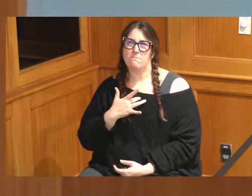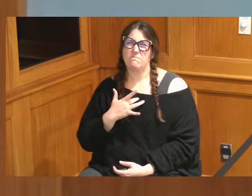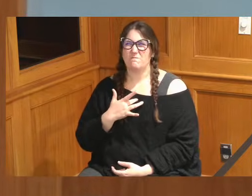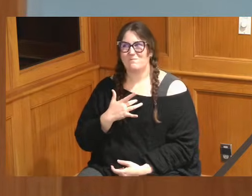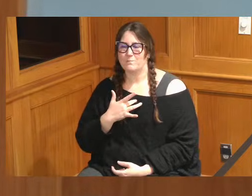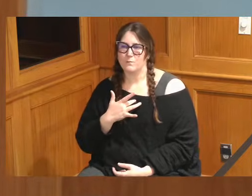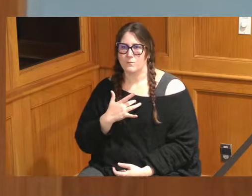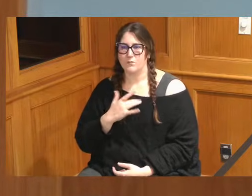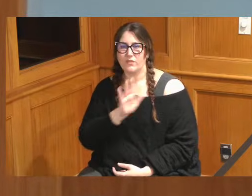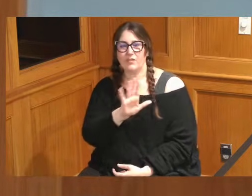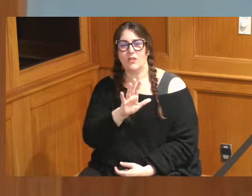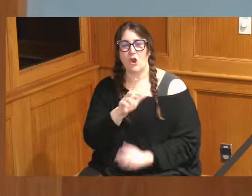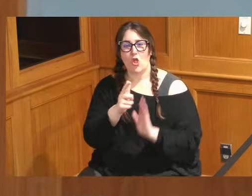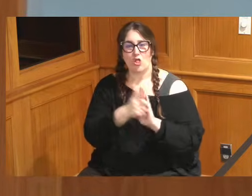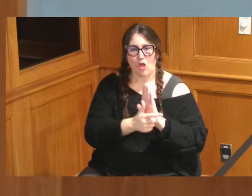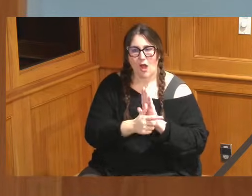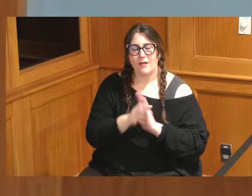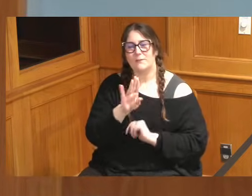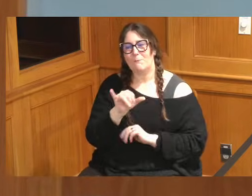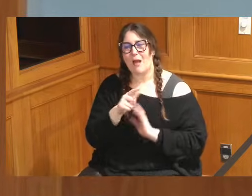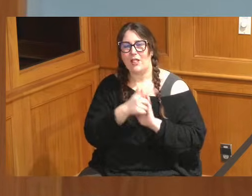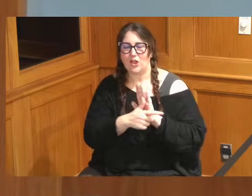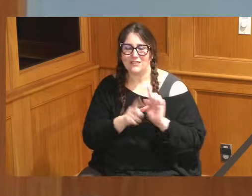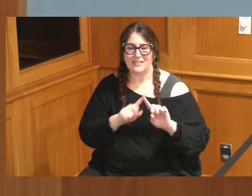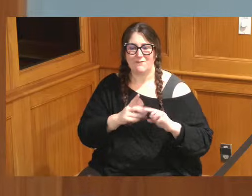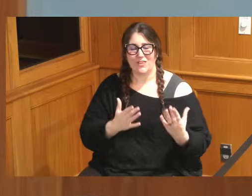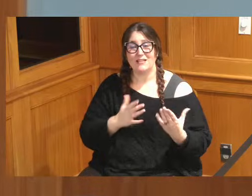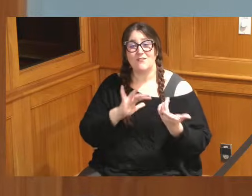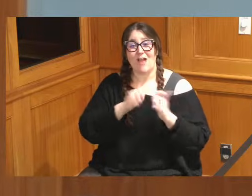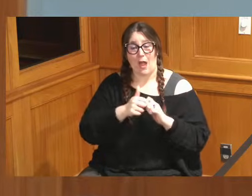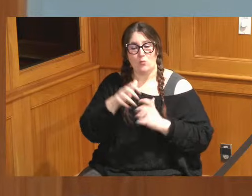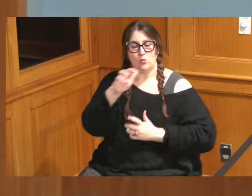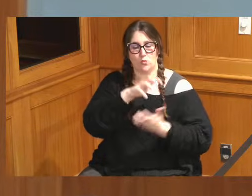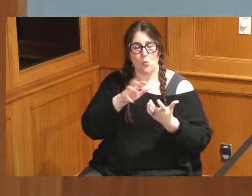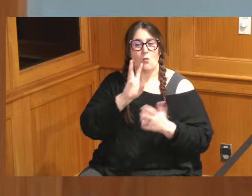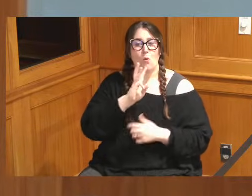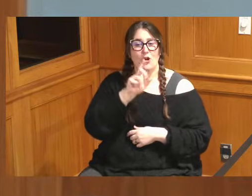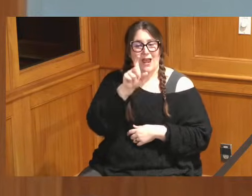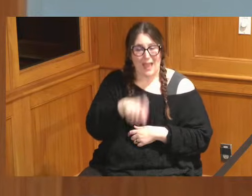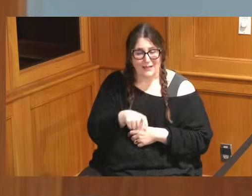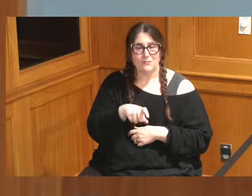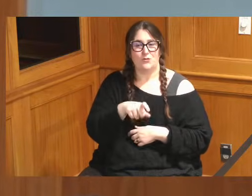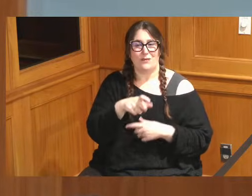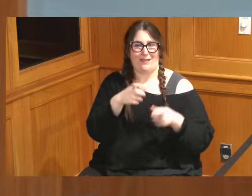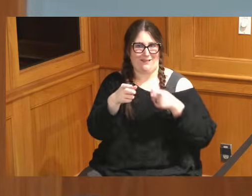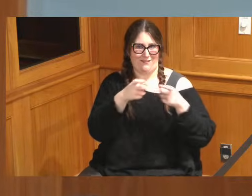their own laws and bylaws about how storm water has to be treated in their jurisdiction that